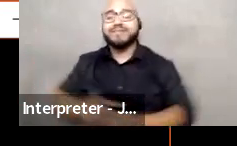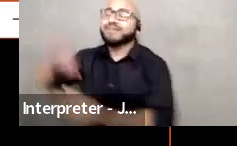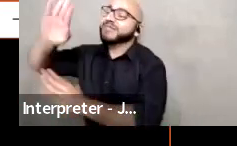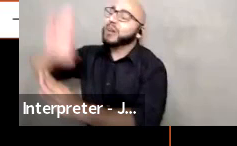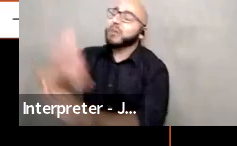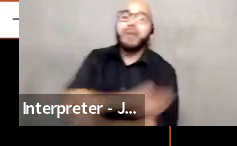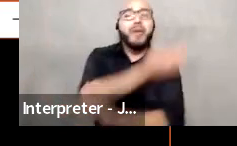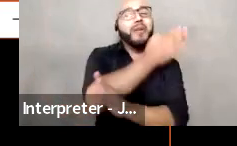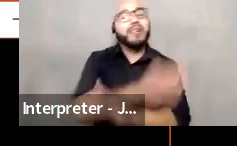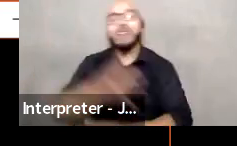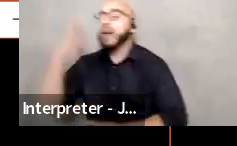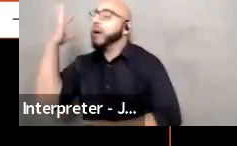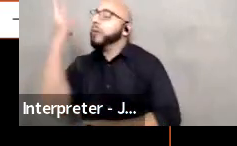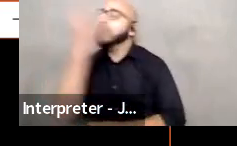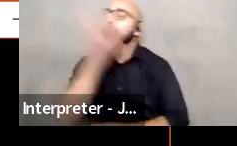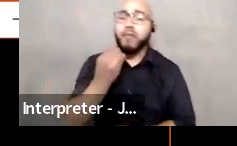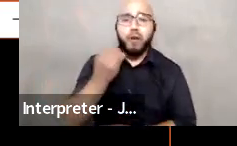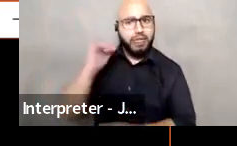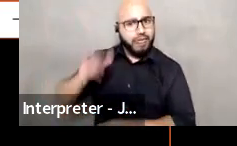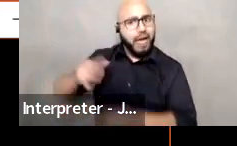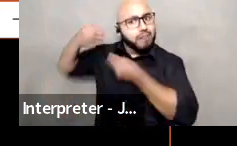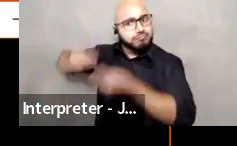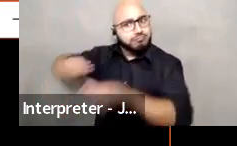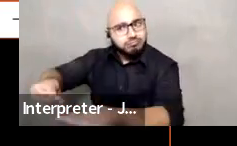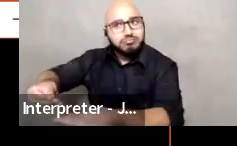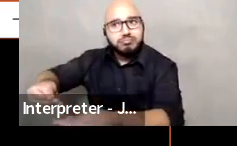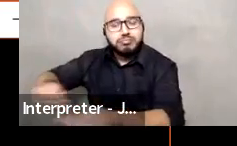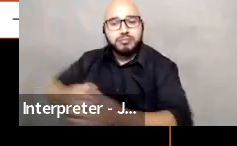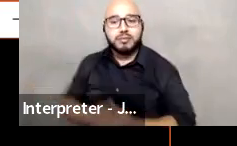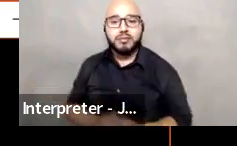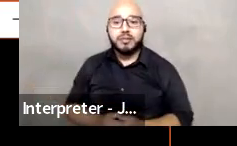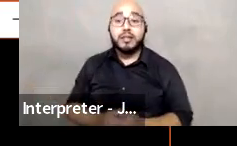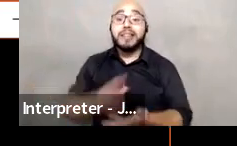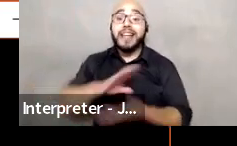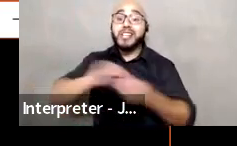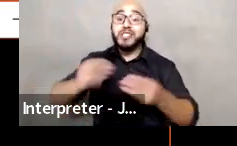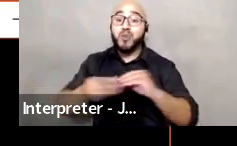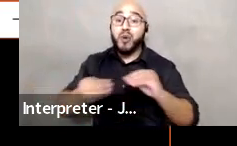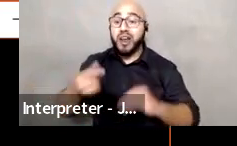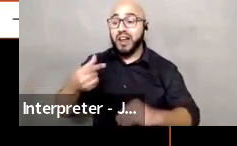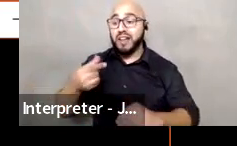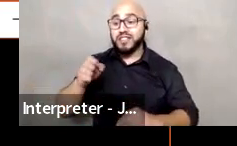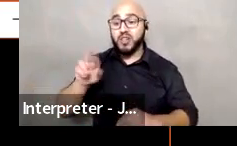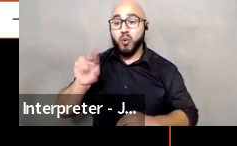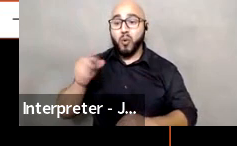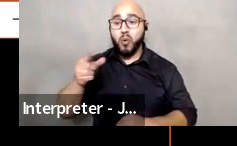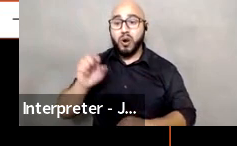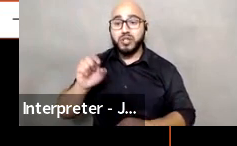The story of George Washington. Maybe as. A little kid, you heard the story of George Washington.